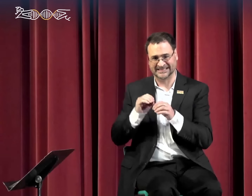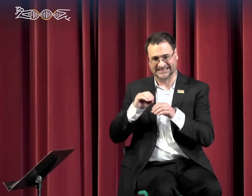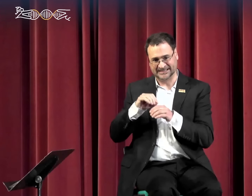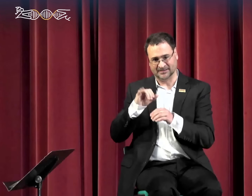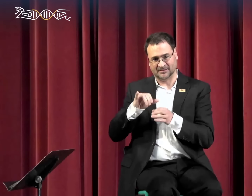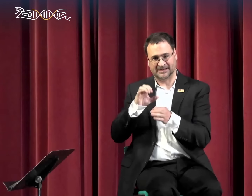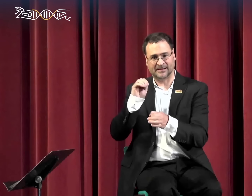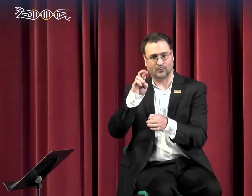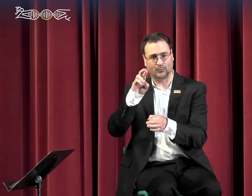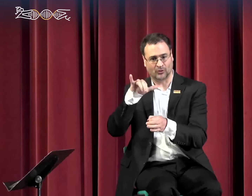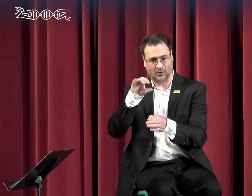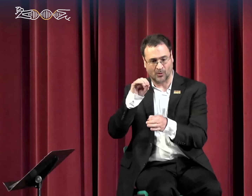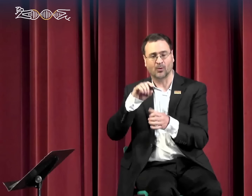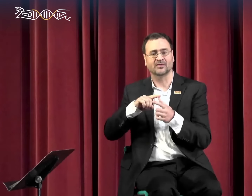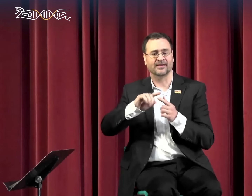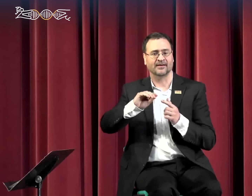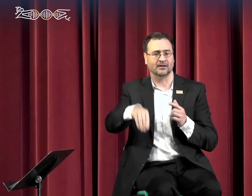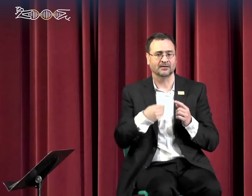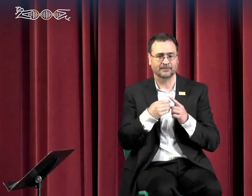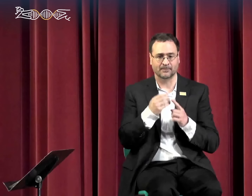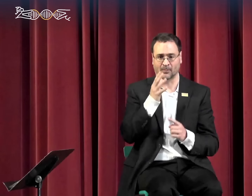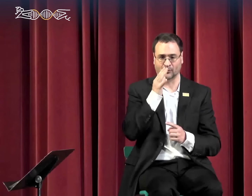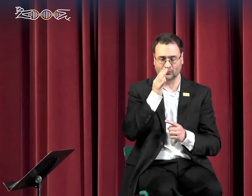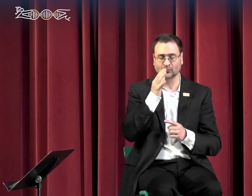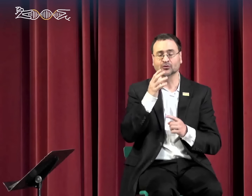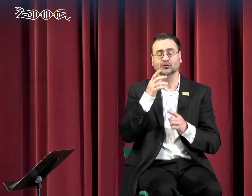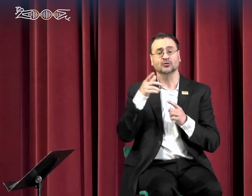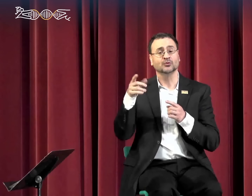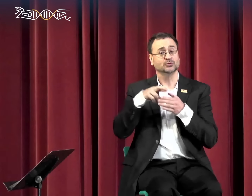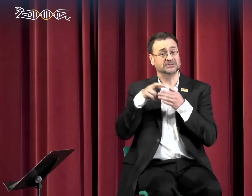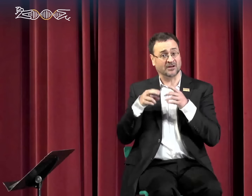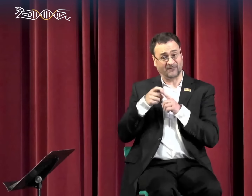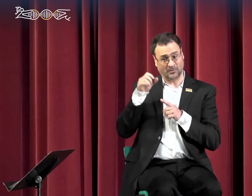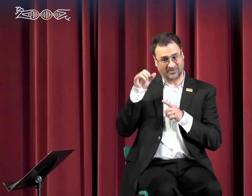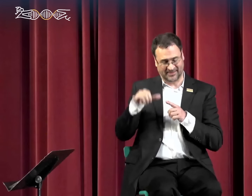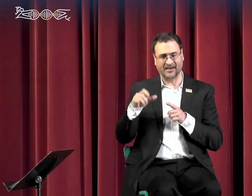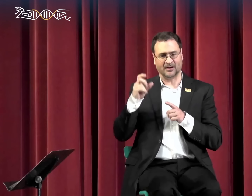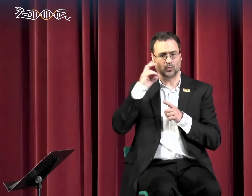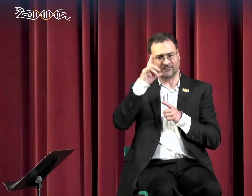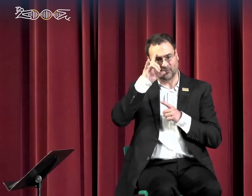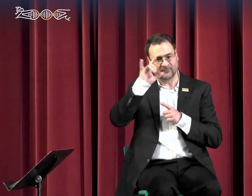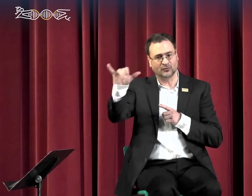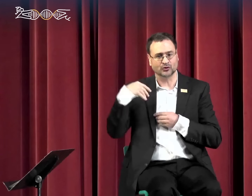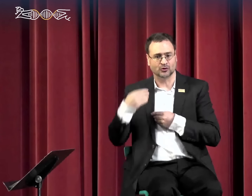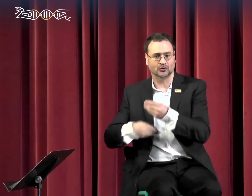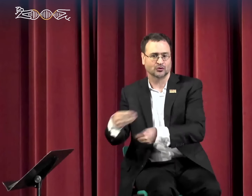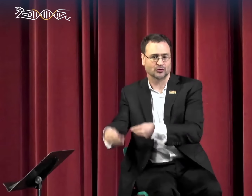They are working on gene editing process of embryo implant that on an individual that gene would be altered forever.